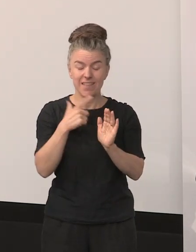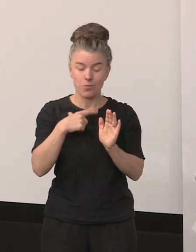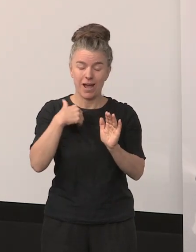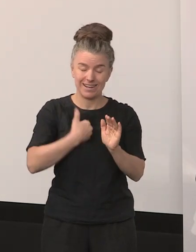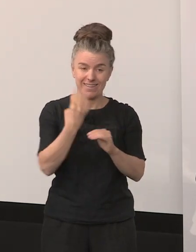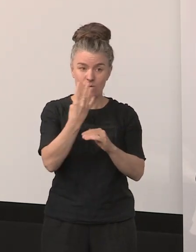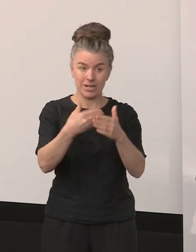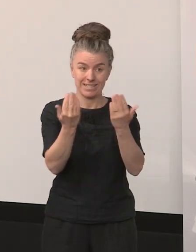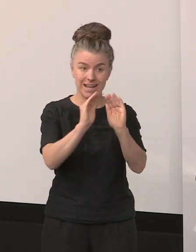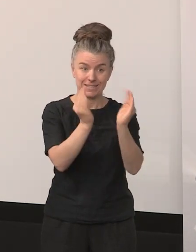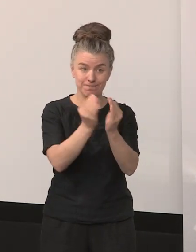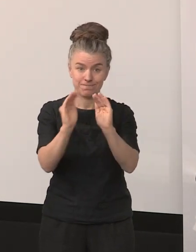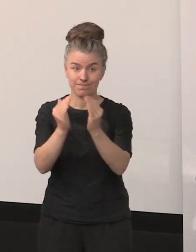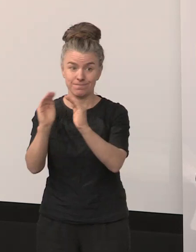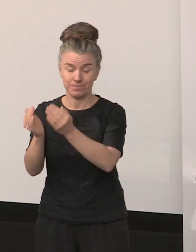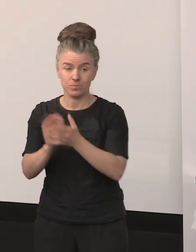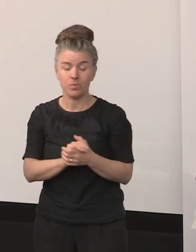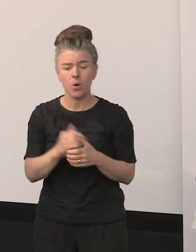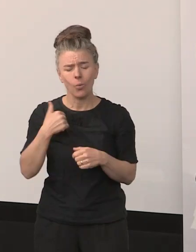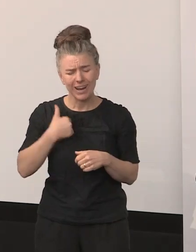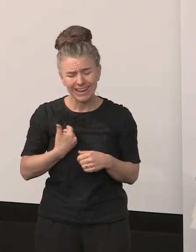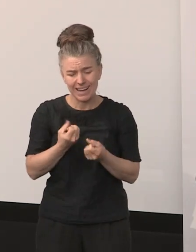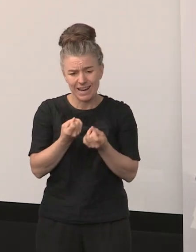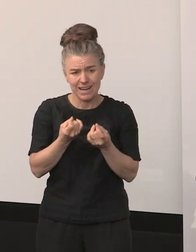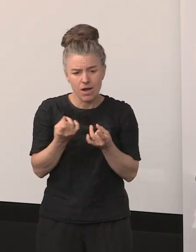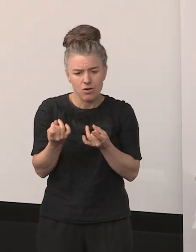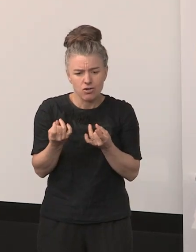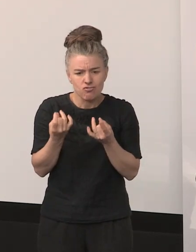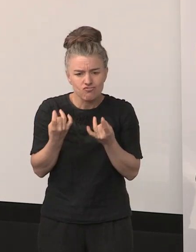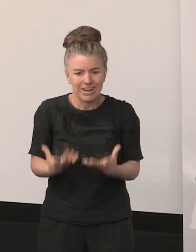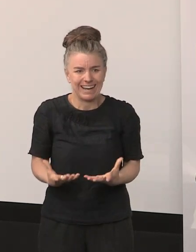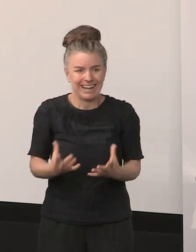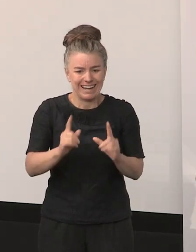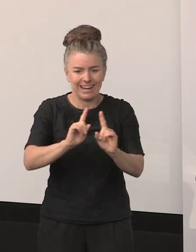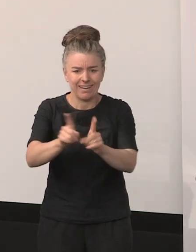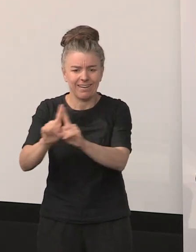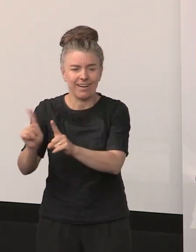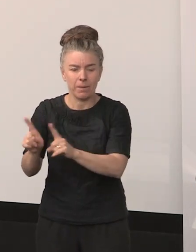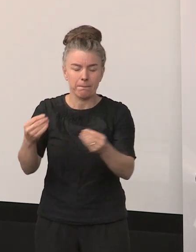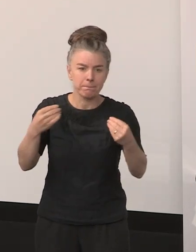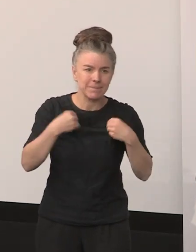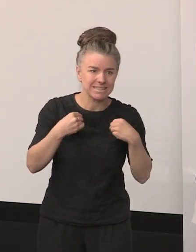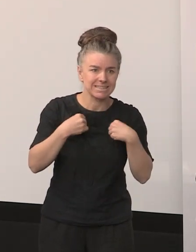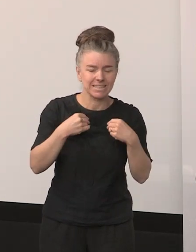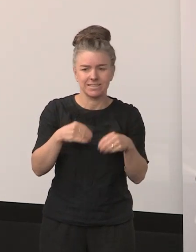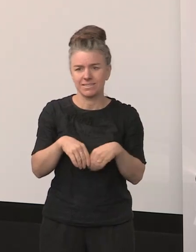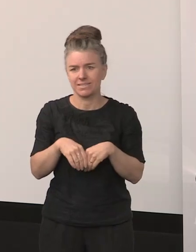watertight so that we keep New Zealanders safe. But, third,